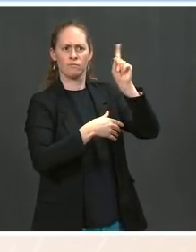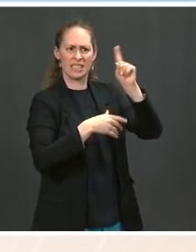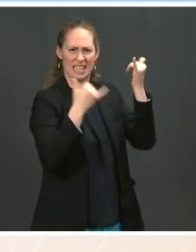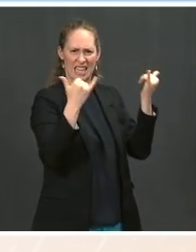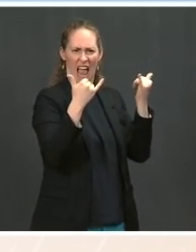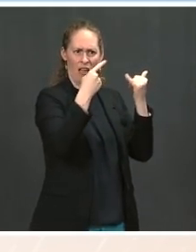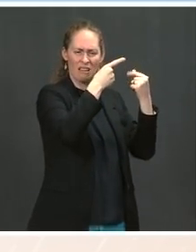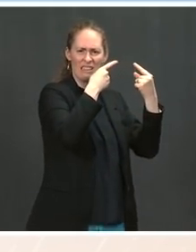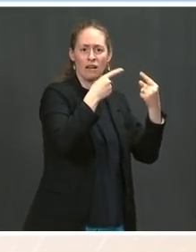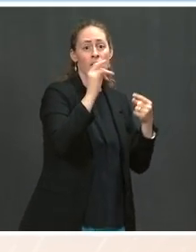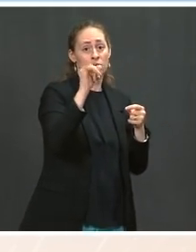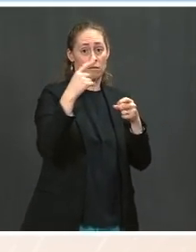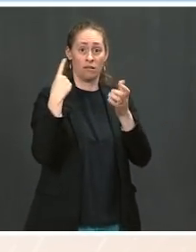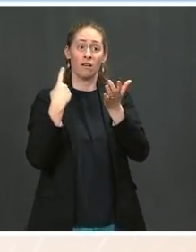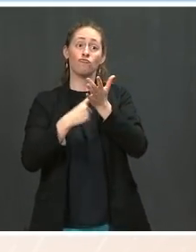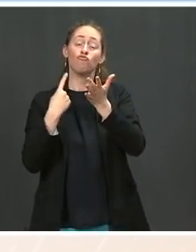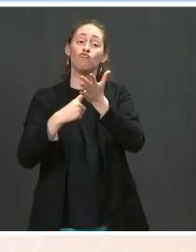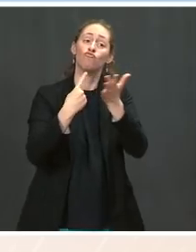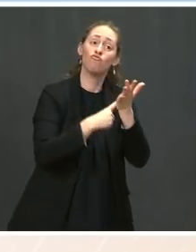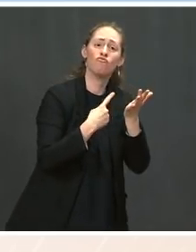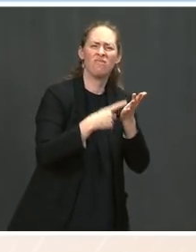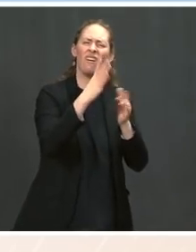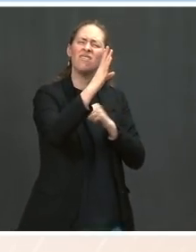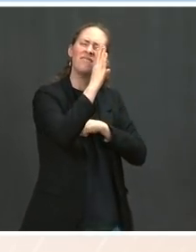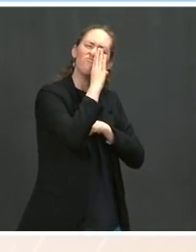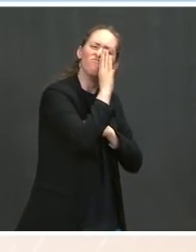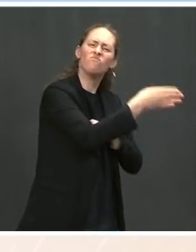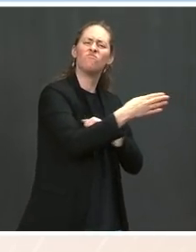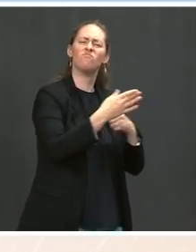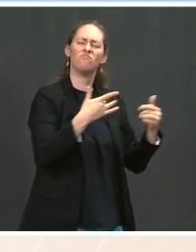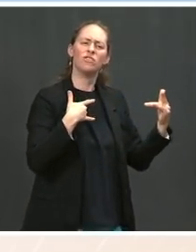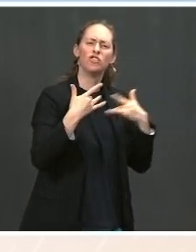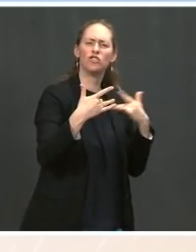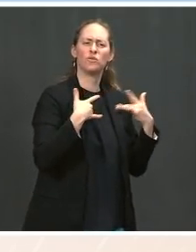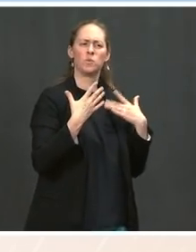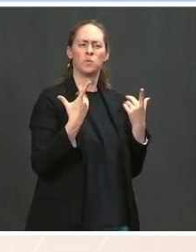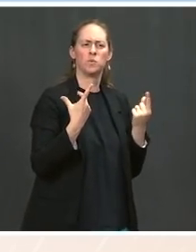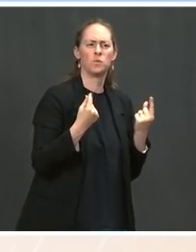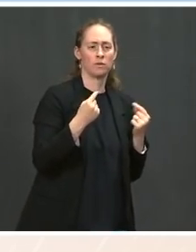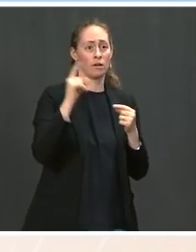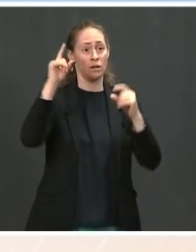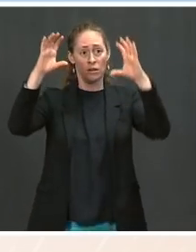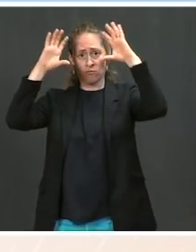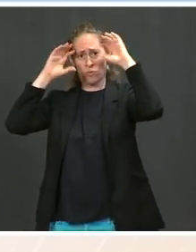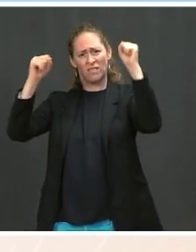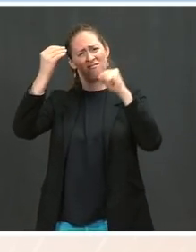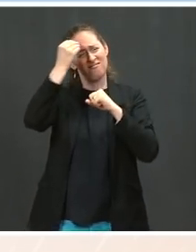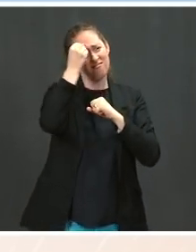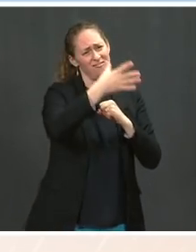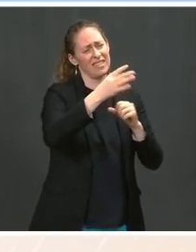He did not hold back on his concerns, including reiterating that there will be consequences to the actions that were taken.